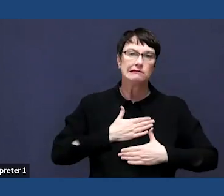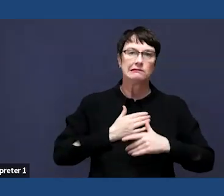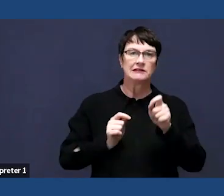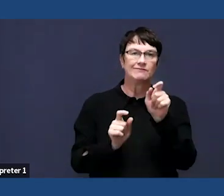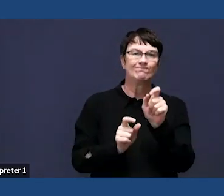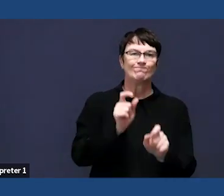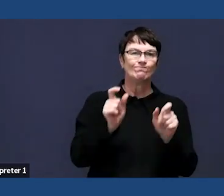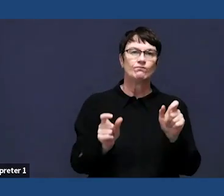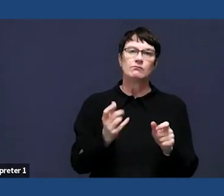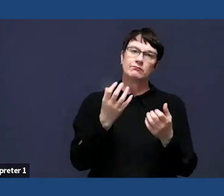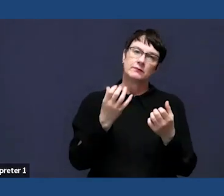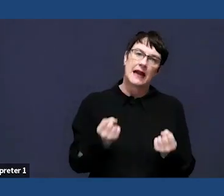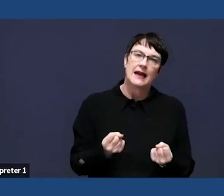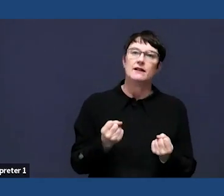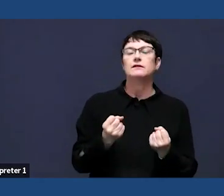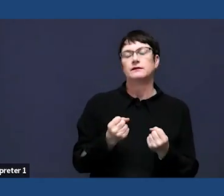which they are party.